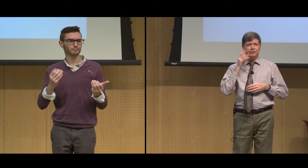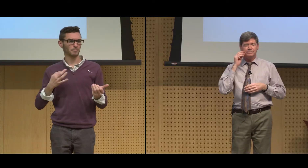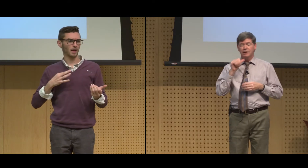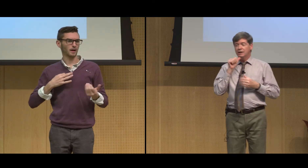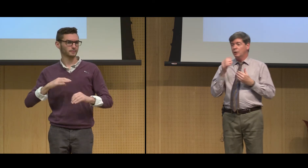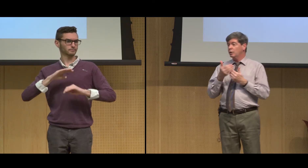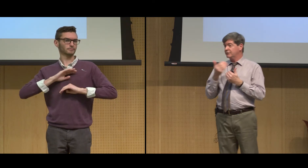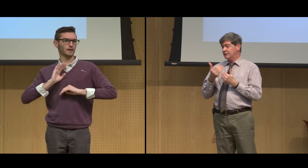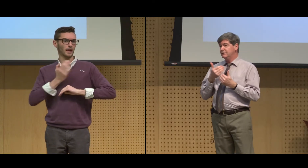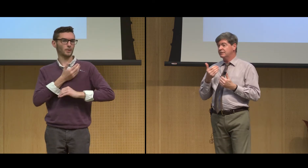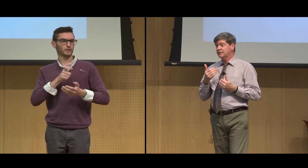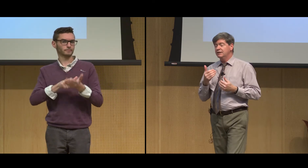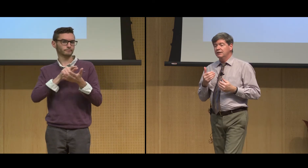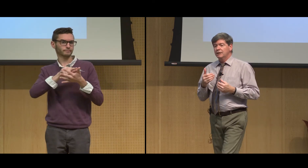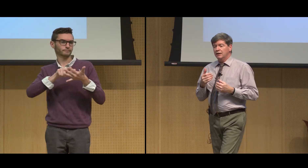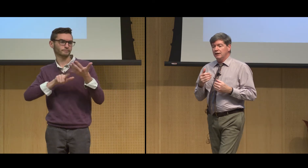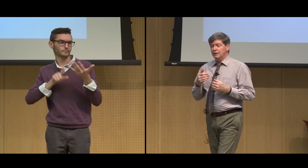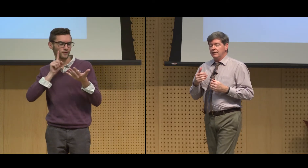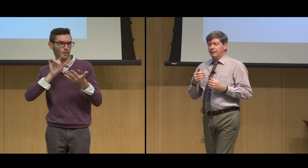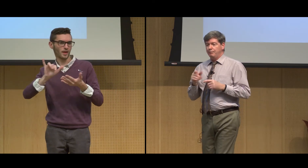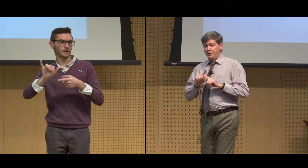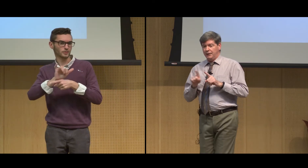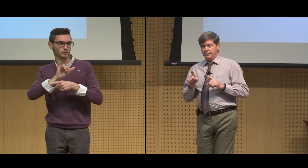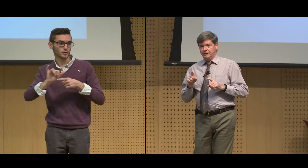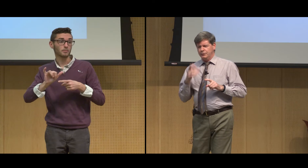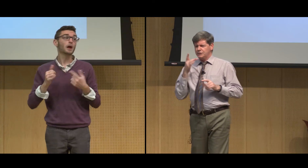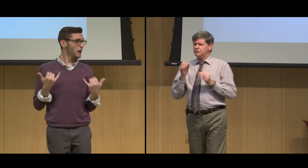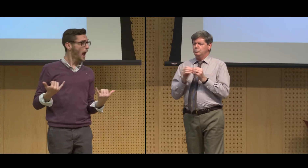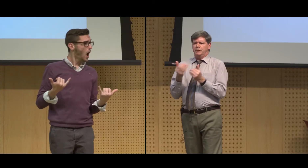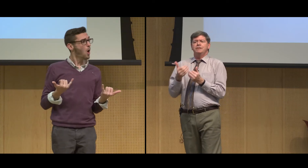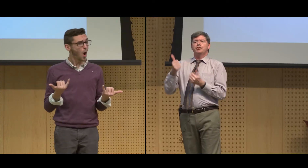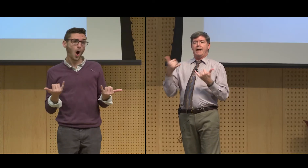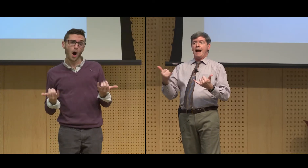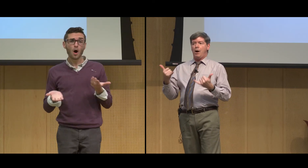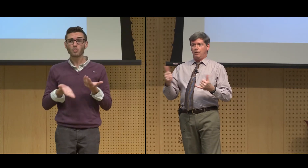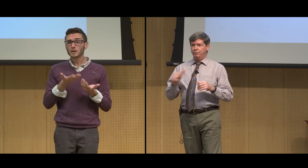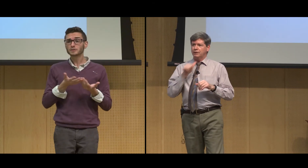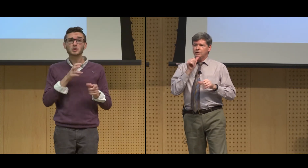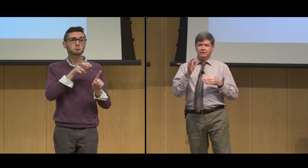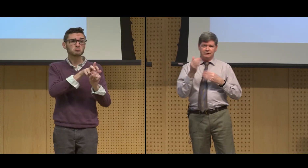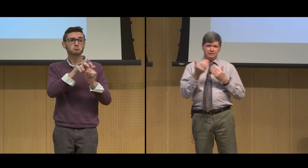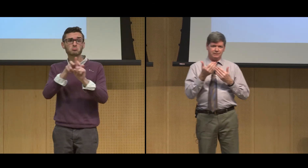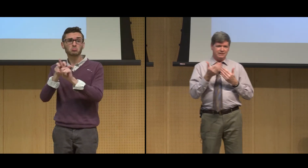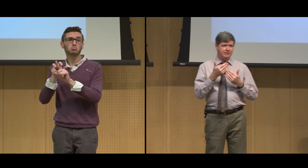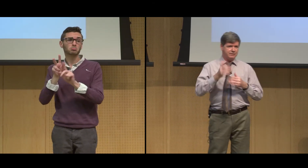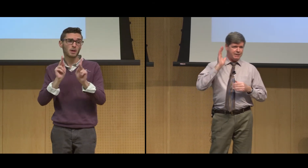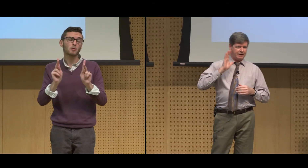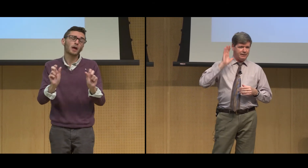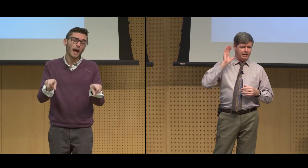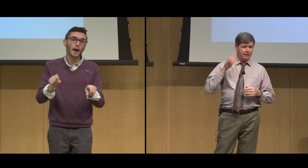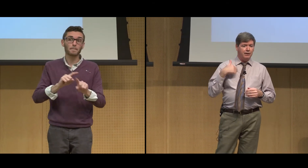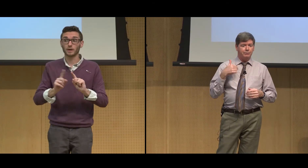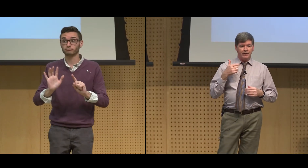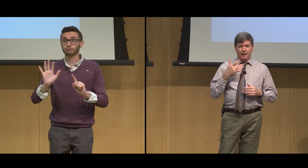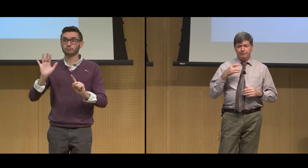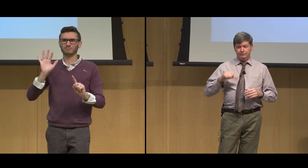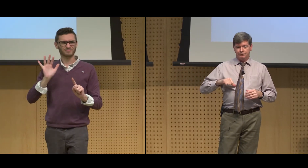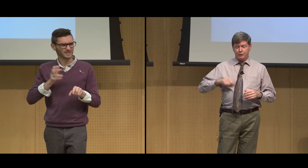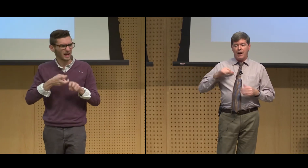and it wasn't easy, but--it's easier now, but it wasn't easy back then, but I'm proud that